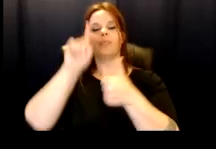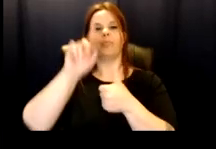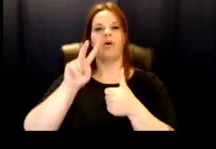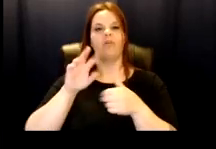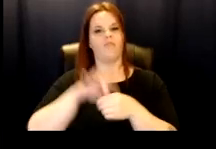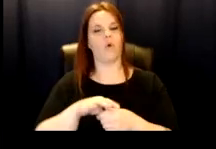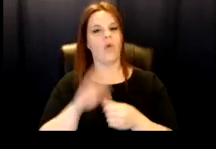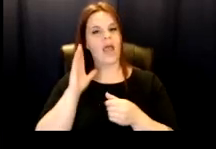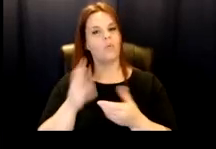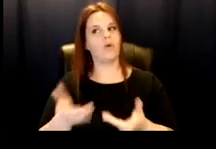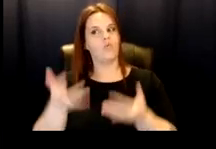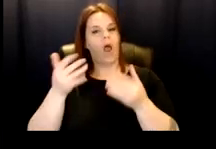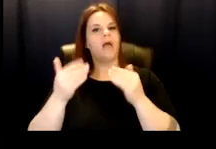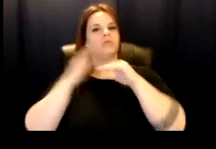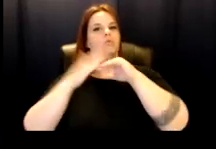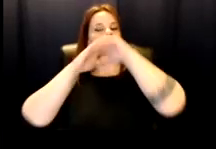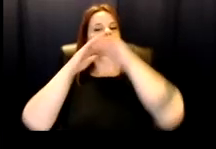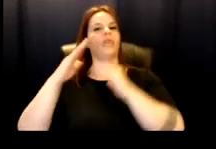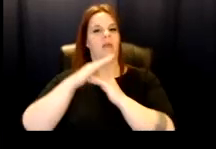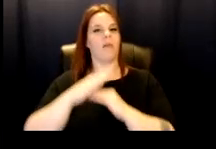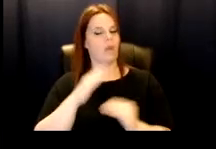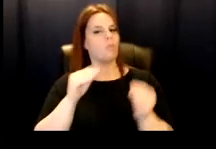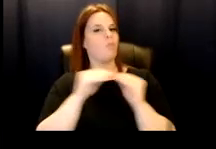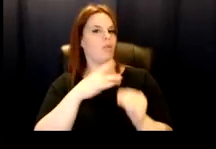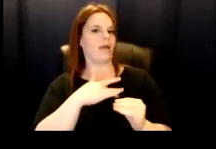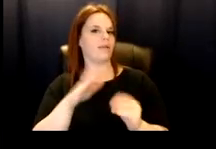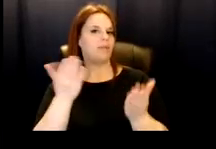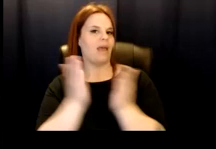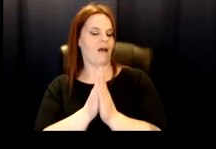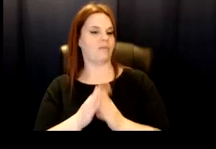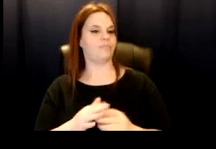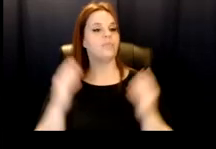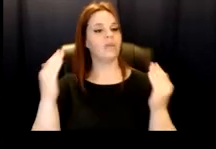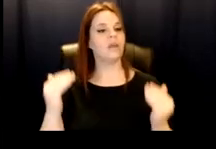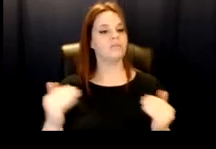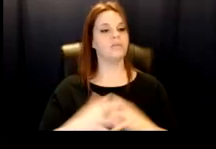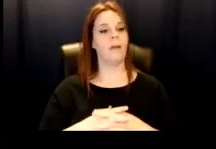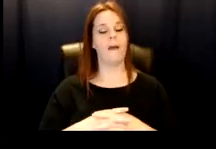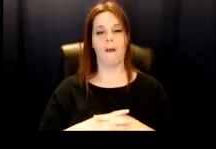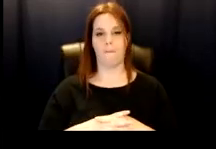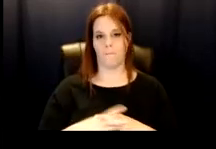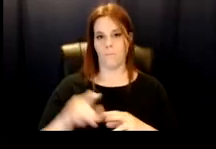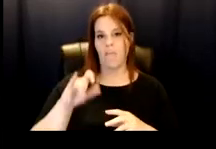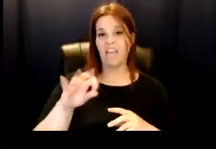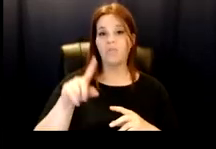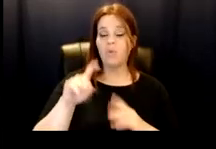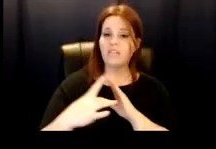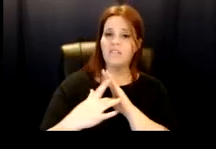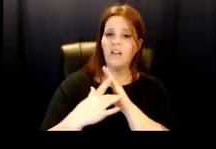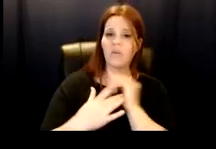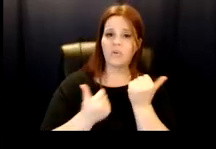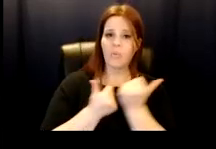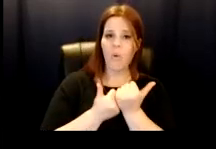more likely to be asked. Next slide. If you need technical assistance during the webinar